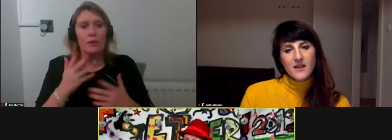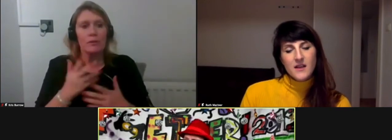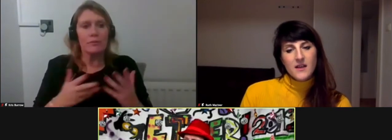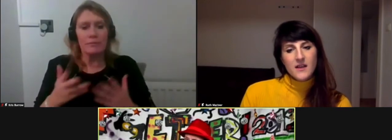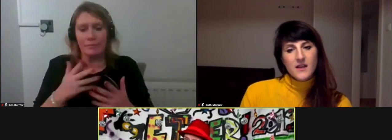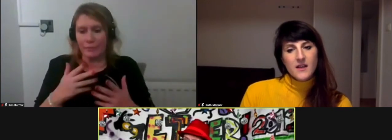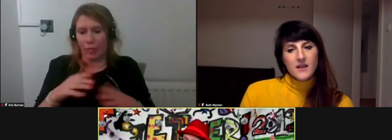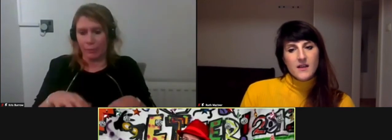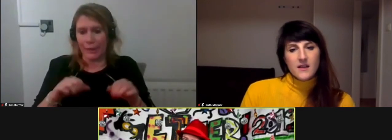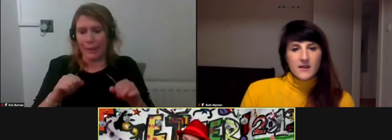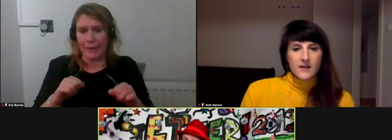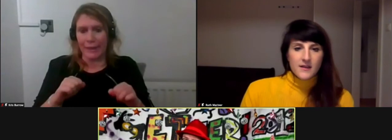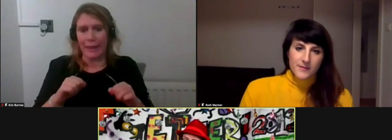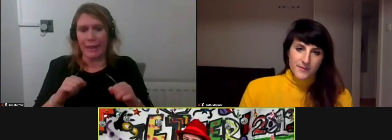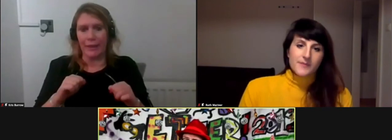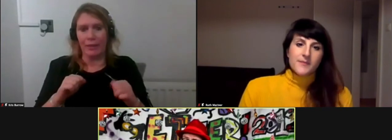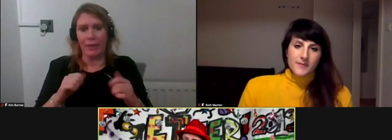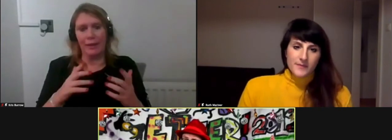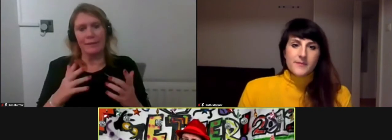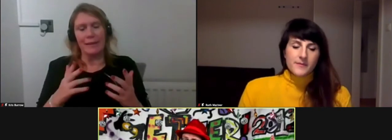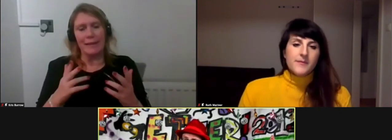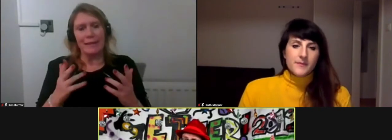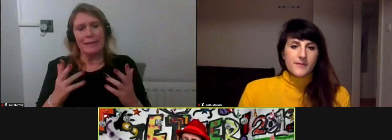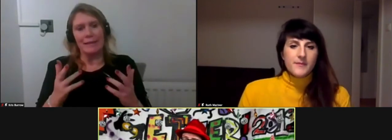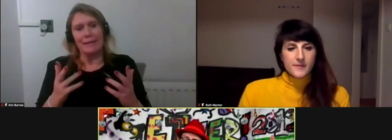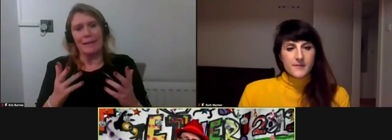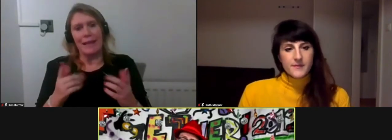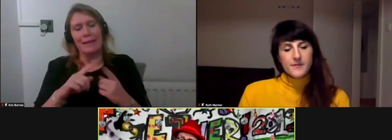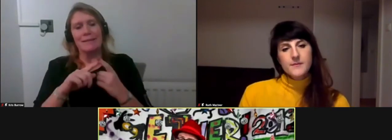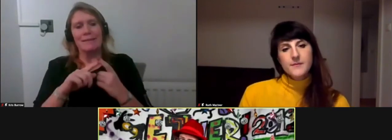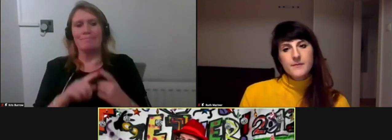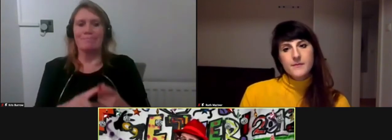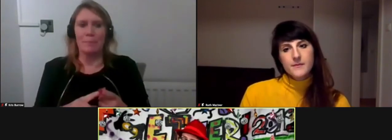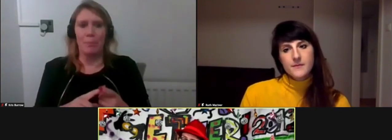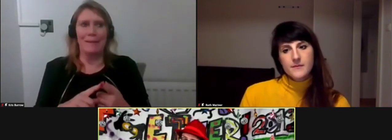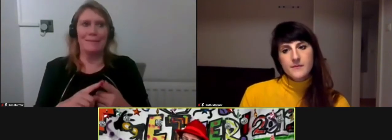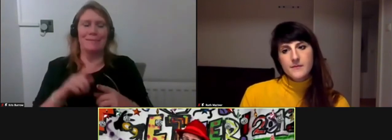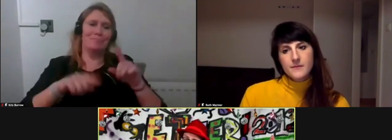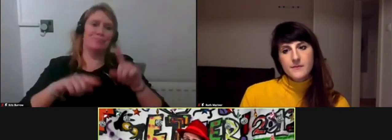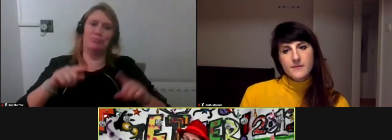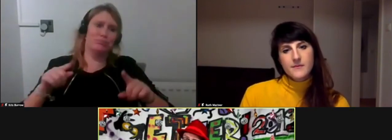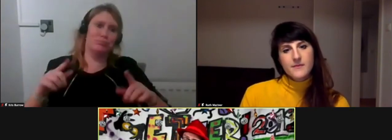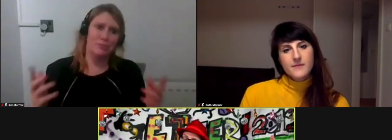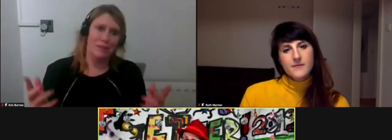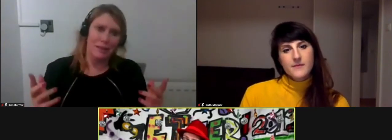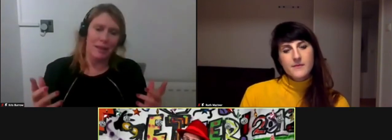very subjective isn't it. I think it stimulated an awful lot of thinking, which